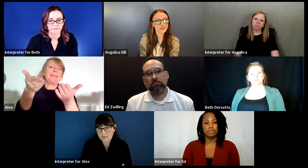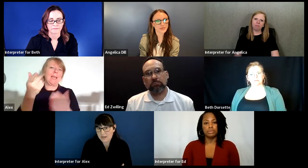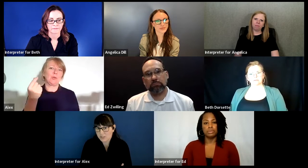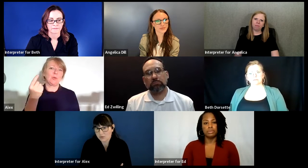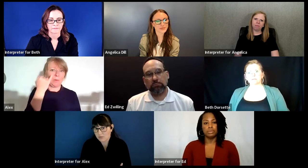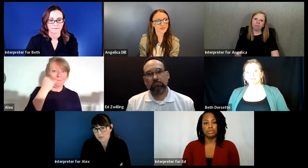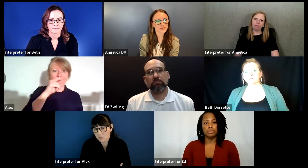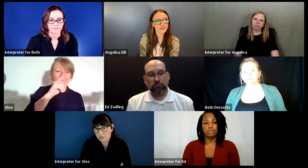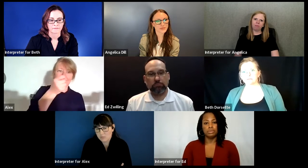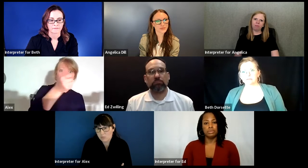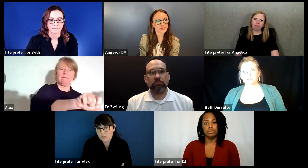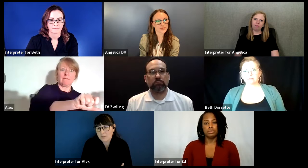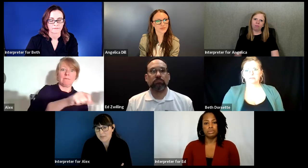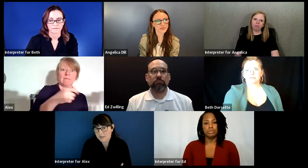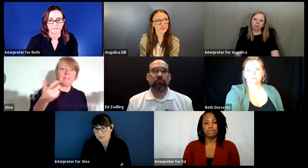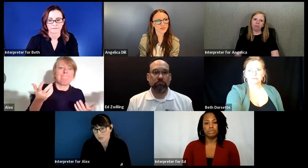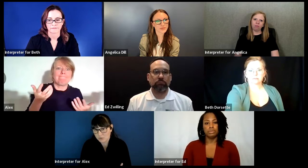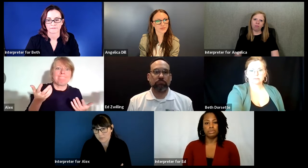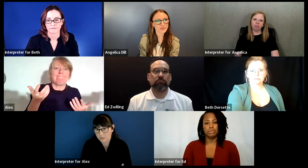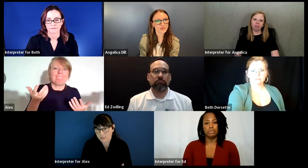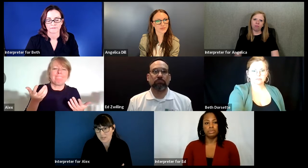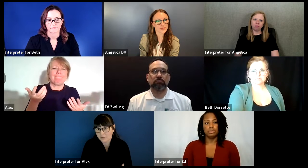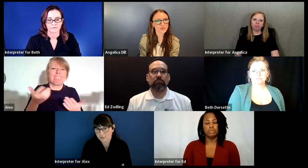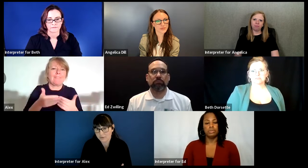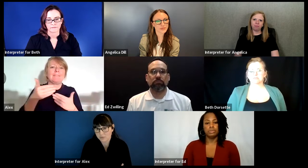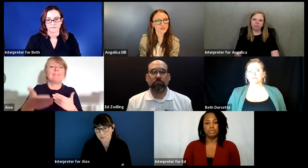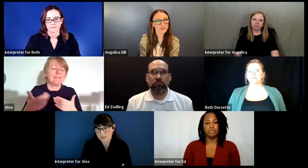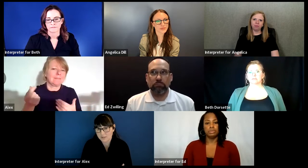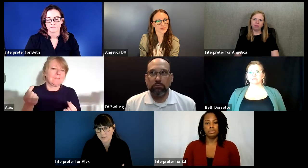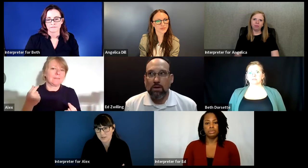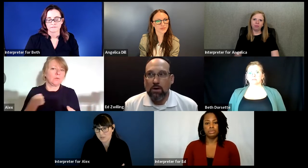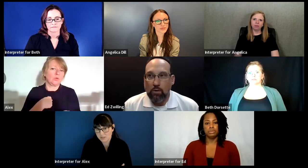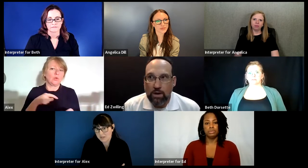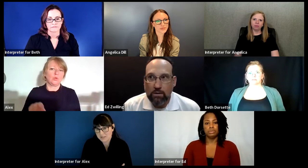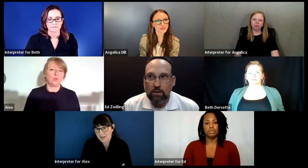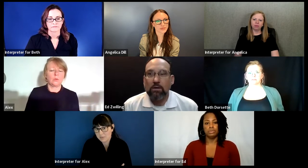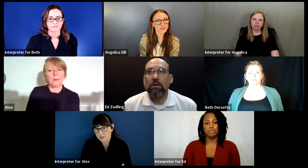of action or what would you recommend that someone do if they were denied on their first request? What's their next step?